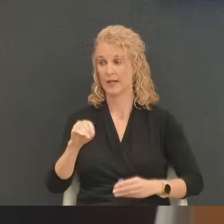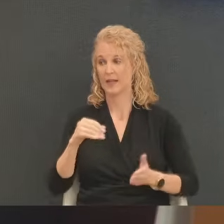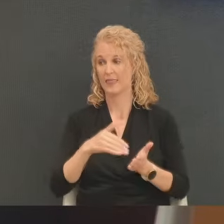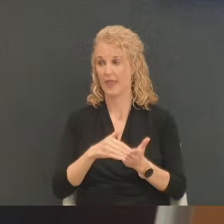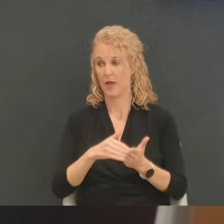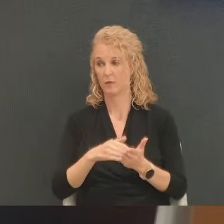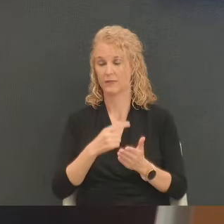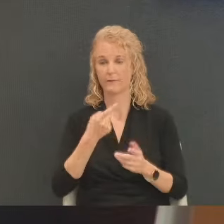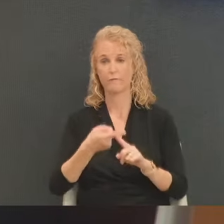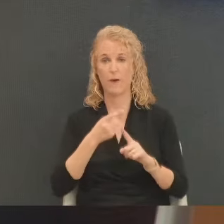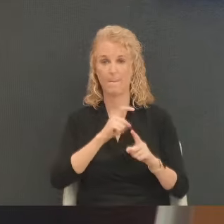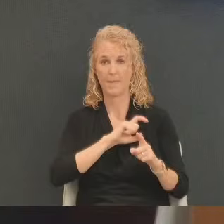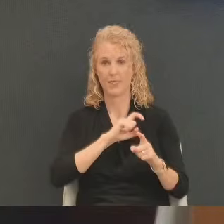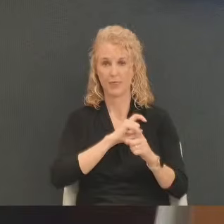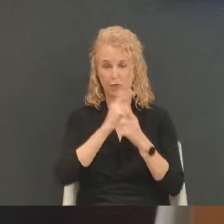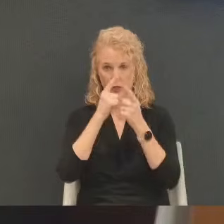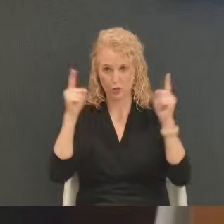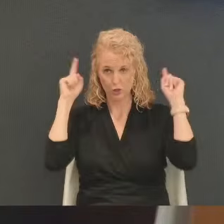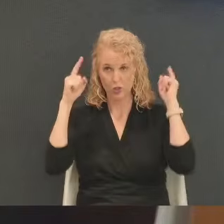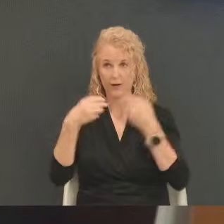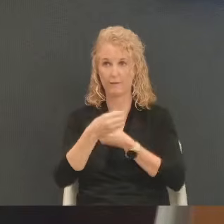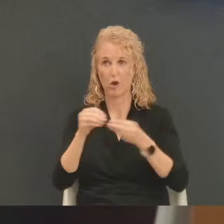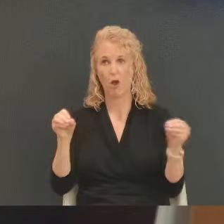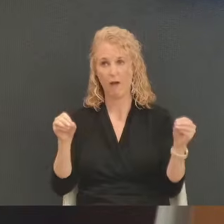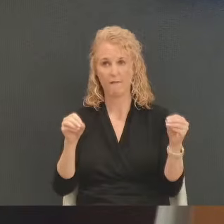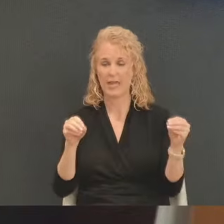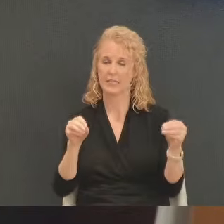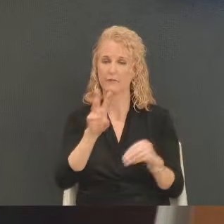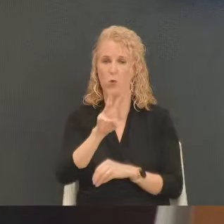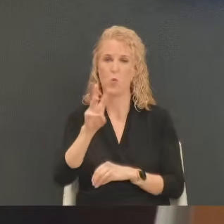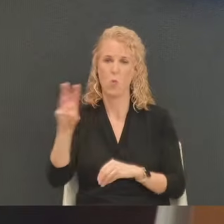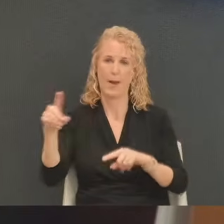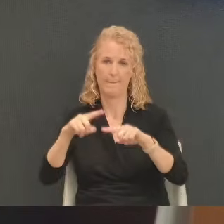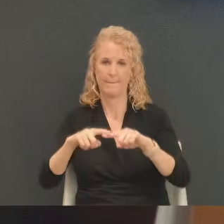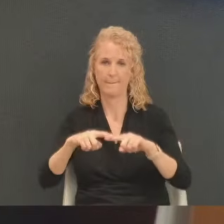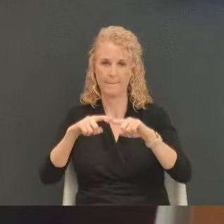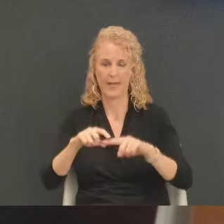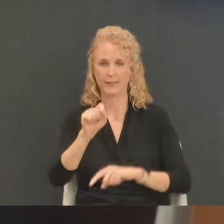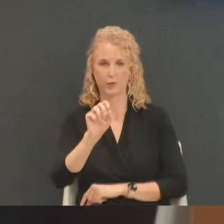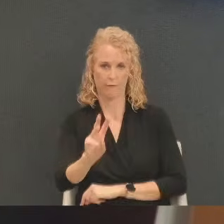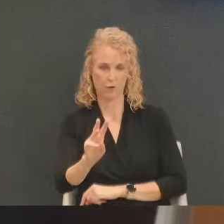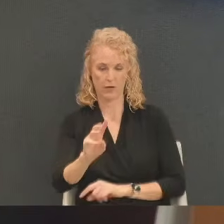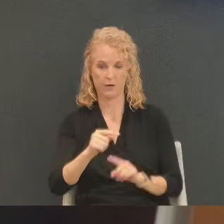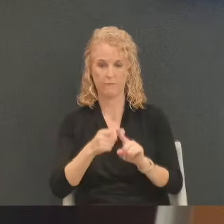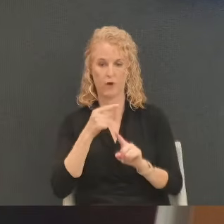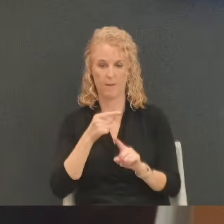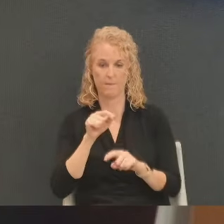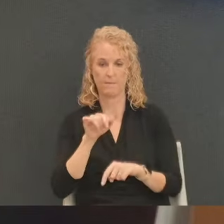Sheriff's office. This is for web-based software for the Sheriff's office that is compatible with